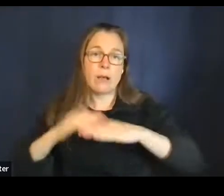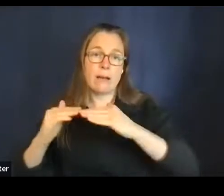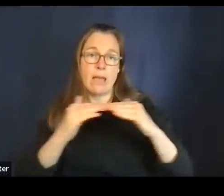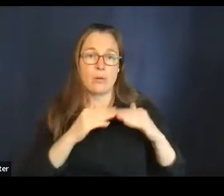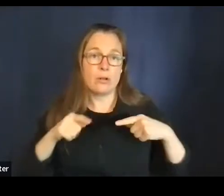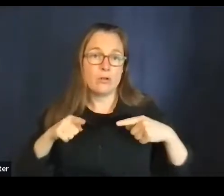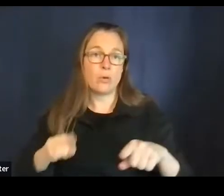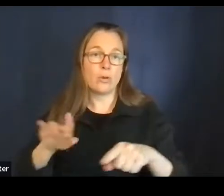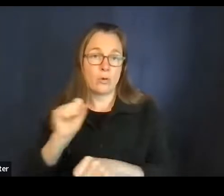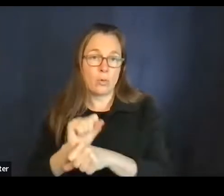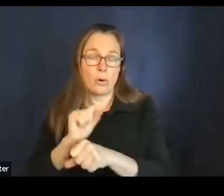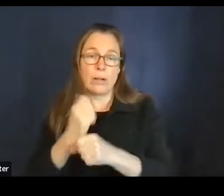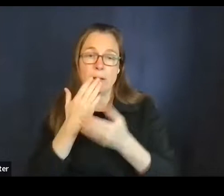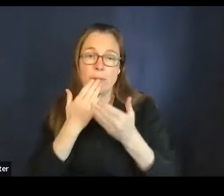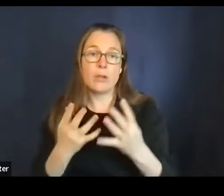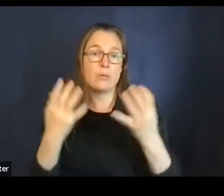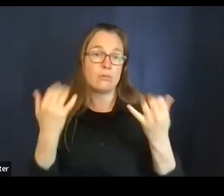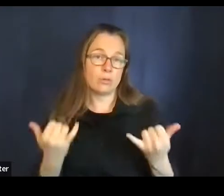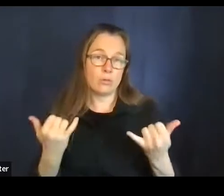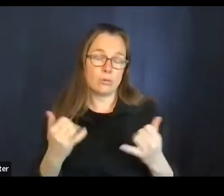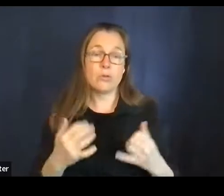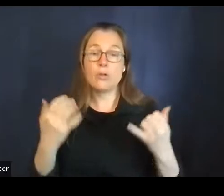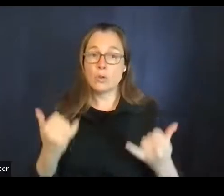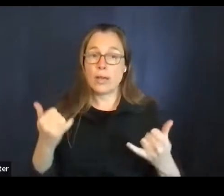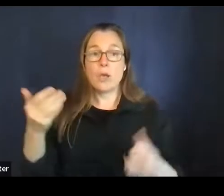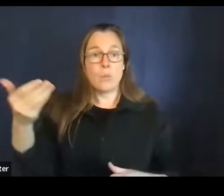Today, we're inviting Portlanders to continue the tradition of civic engagement,